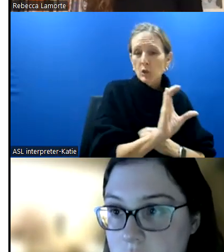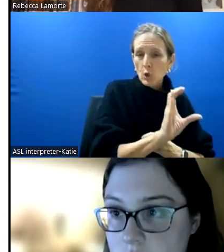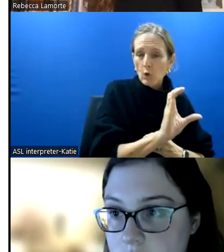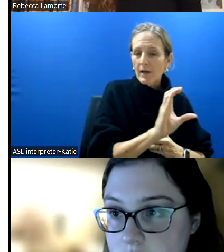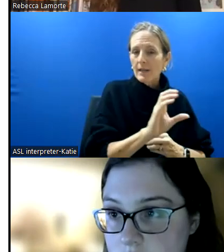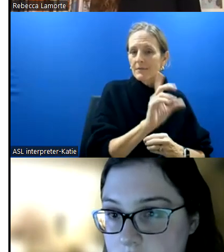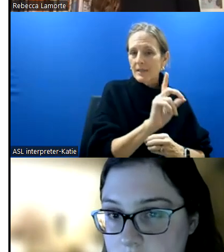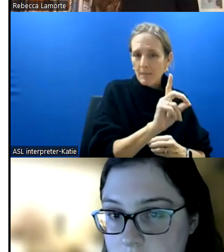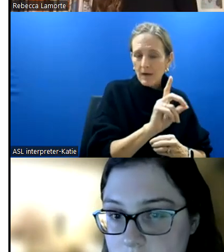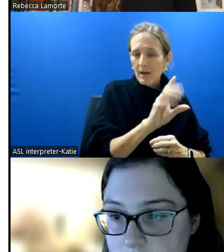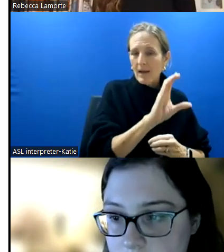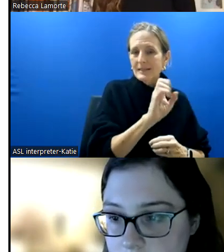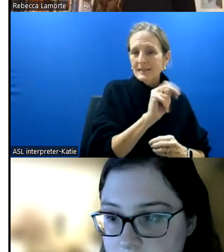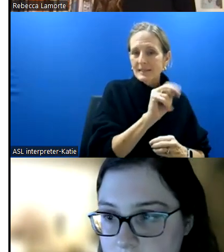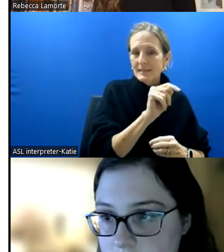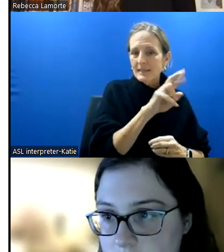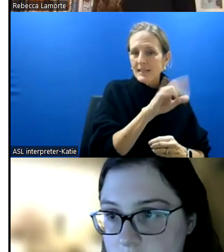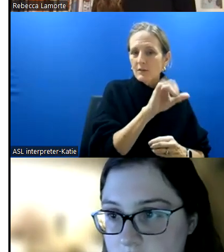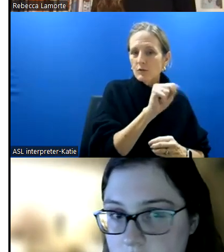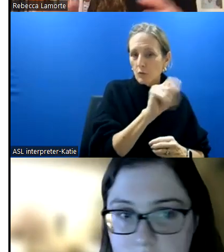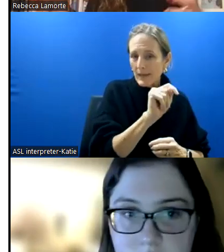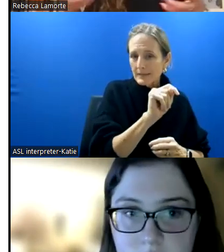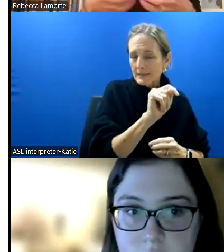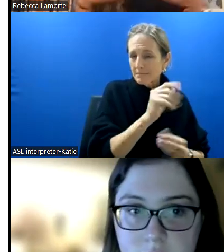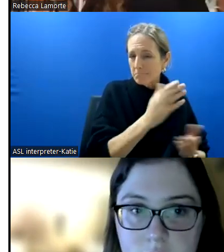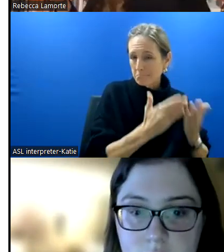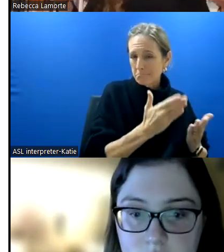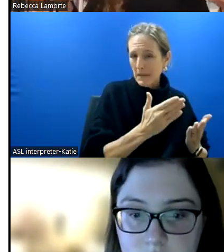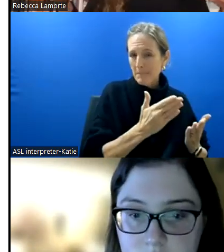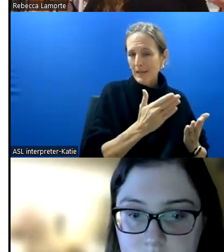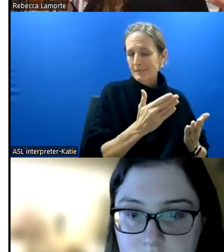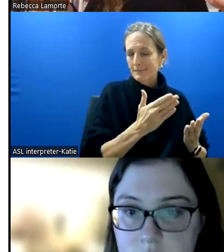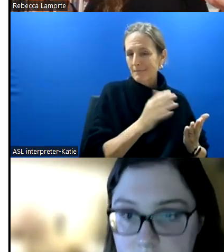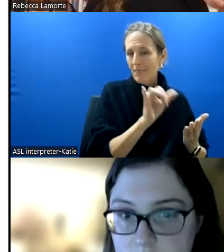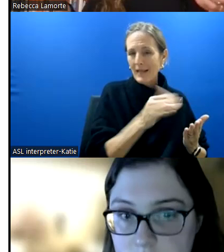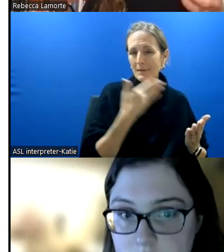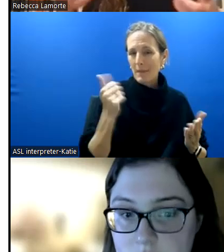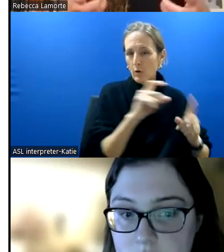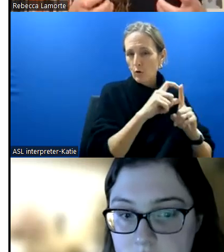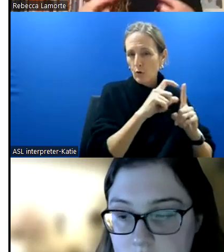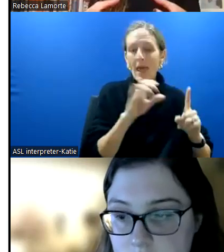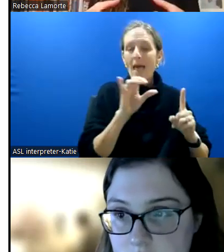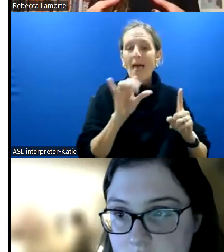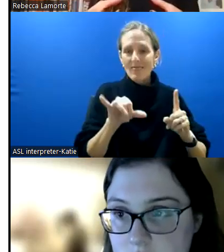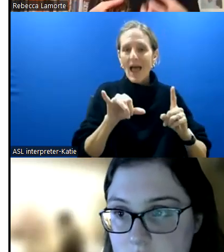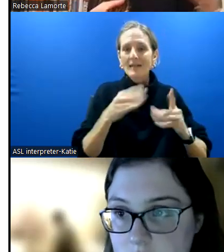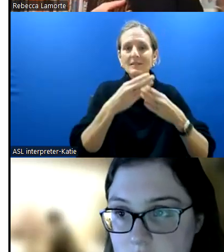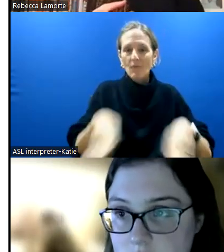just to use a term many of us probably understand. And that really divided the community. And unfortunately, that led to her